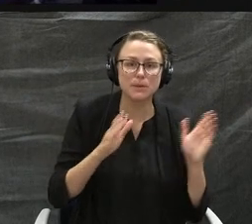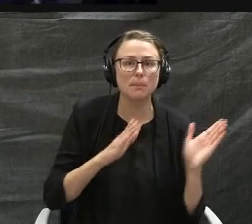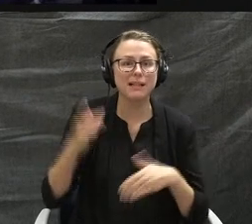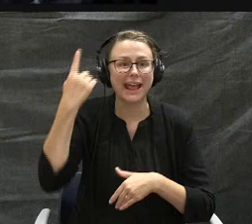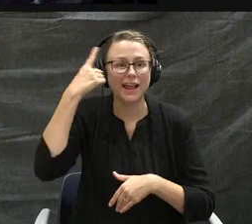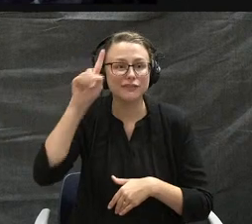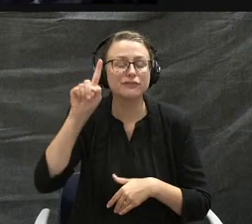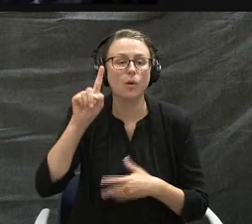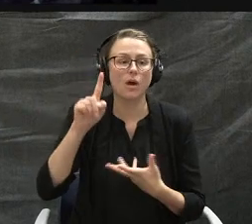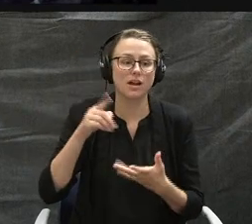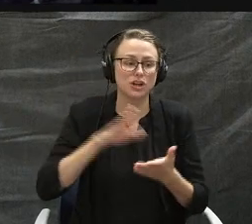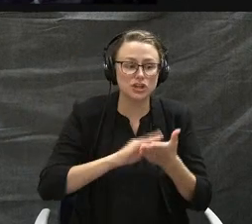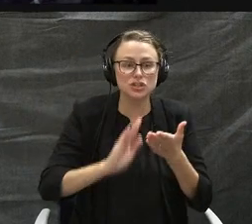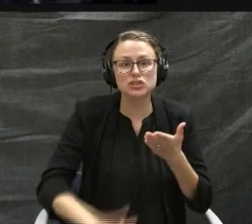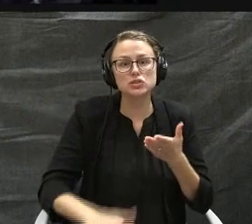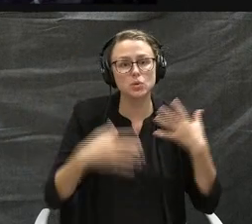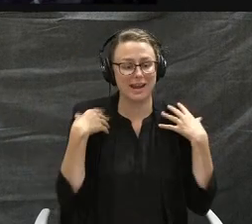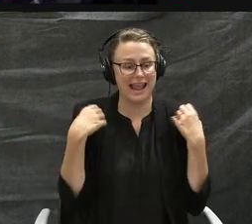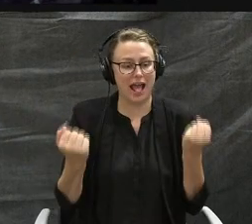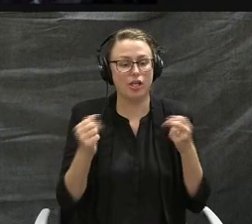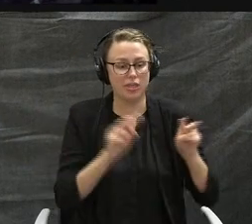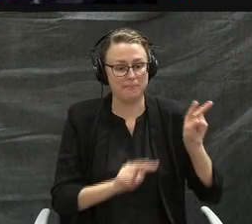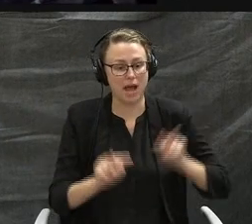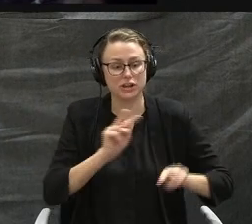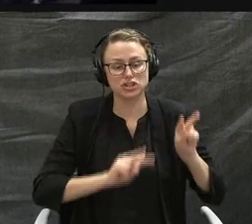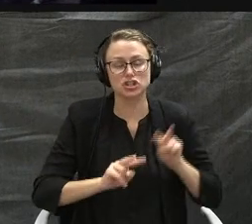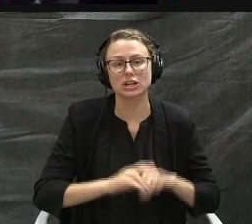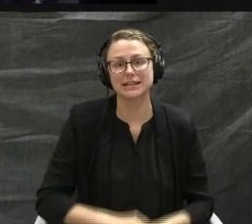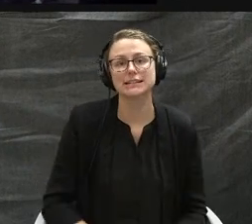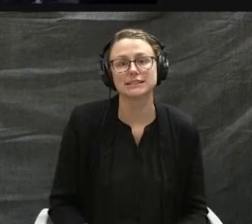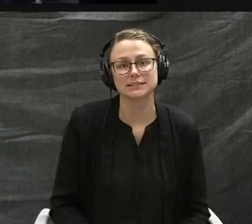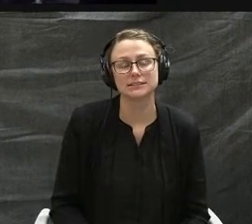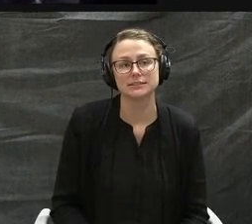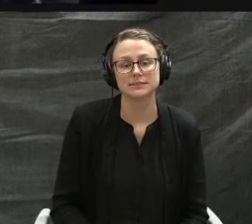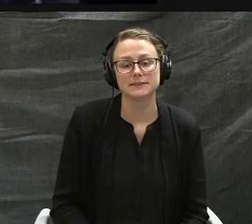daily student health monitoring? And so again the what is going